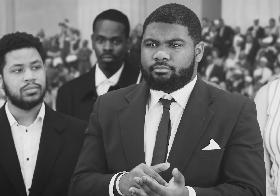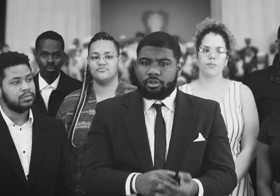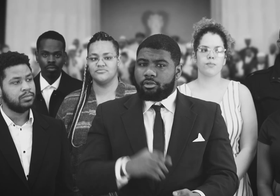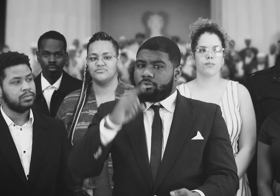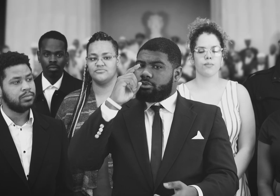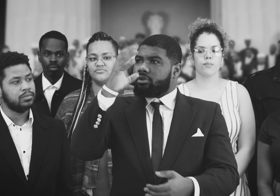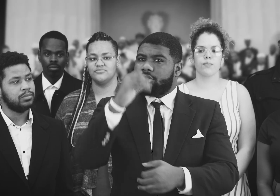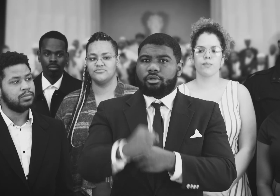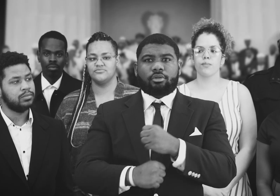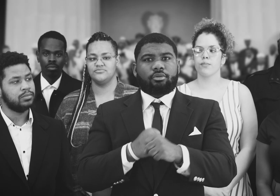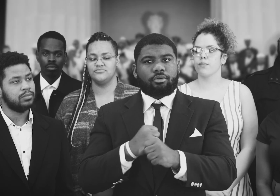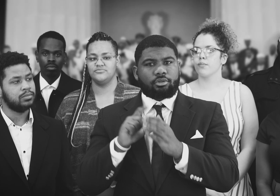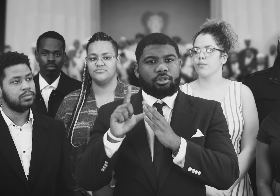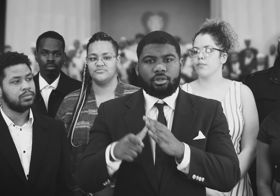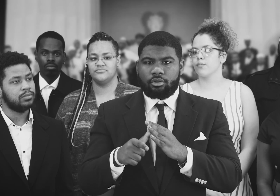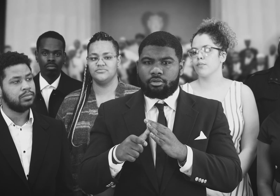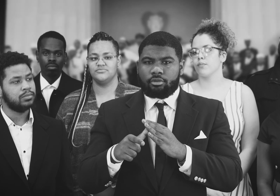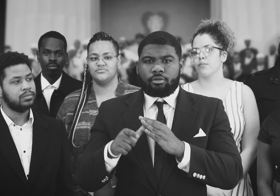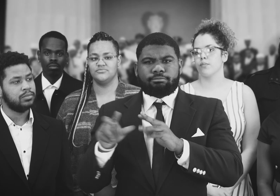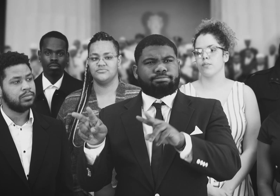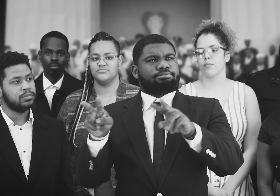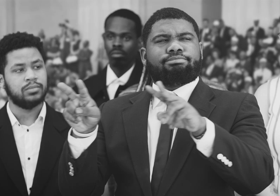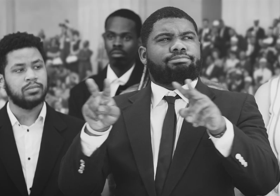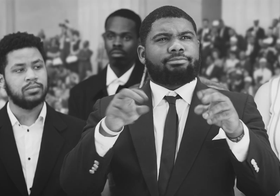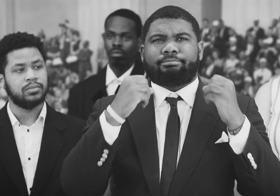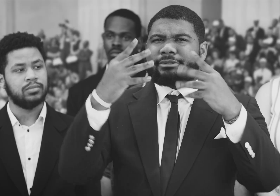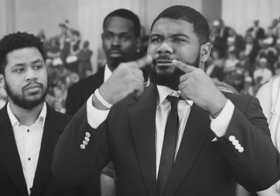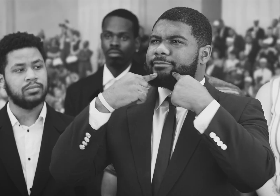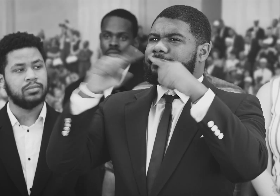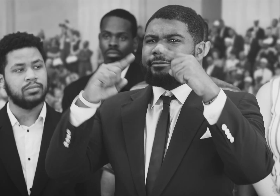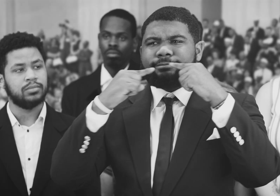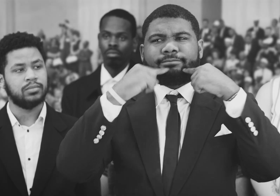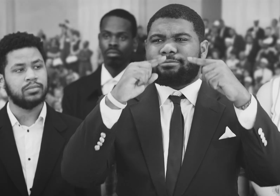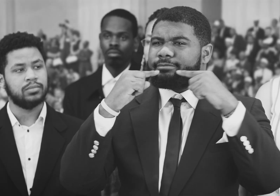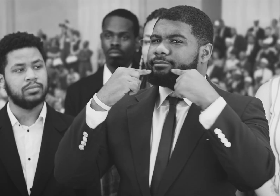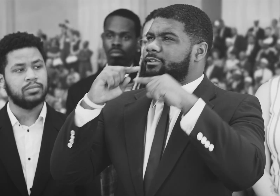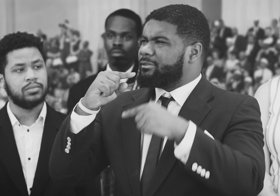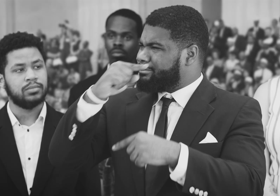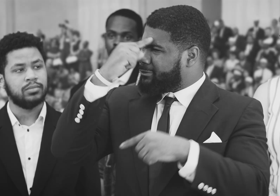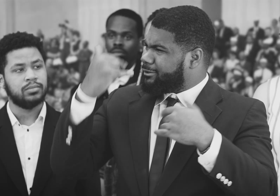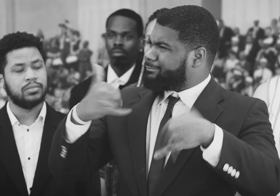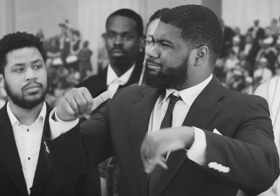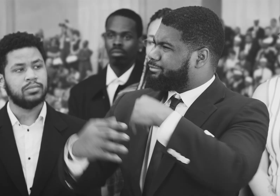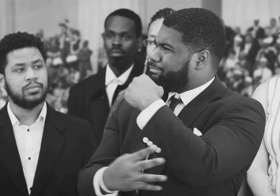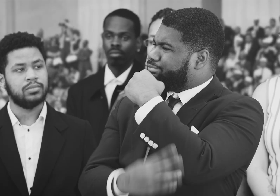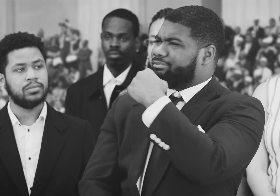One hundred years later, the black individual lives on a lonely island of poverty in the midst of a vast ocean of material prosperity.